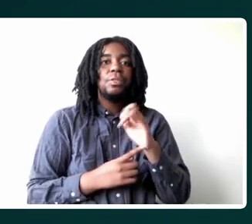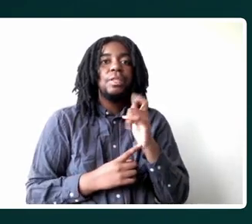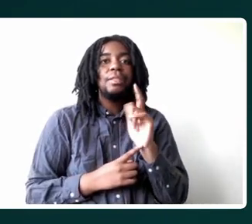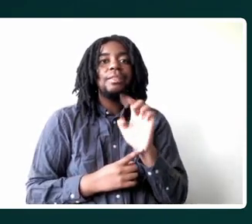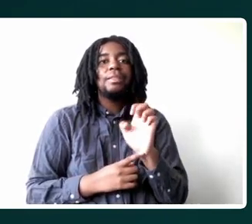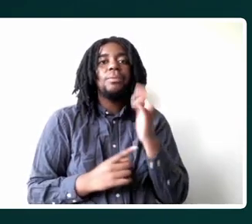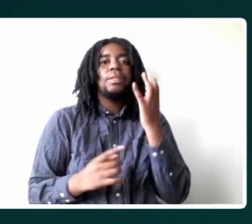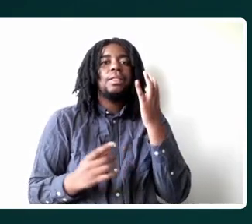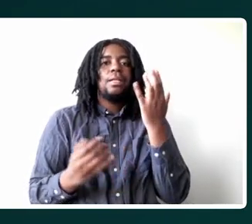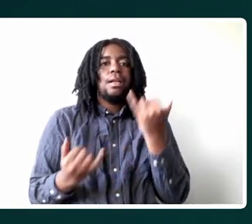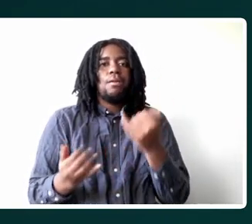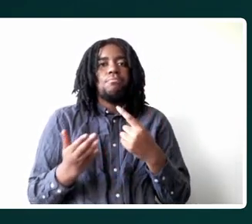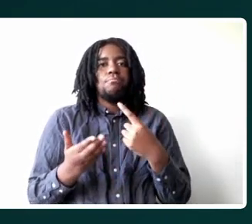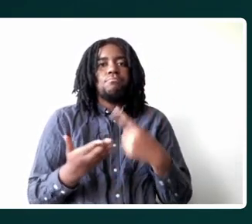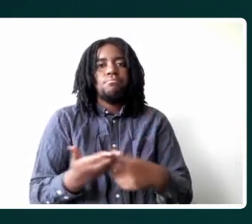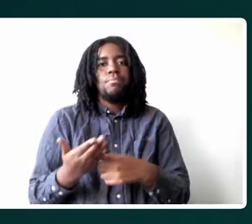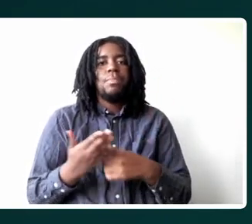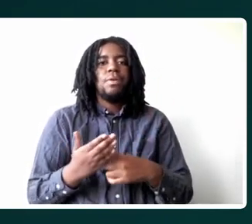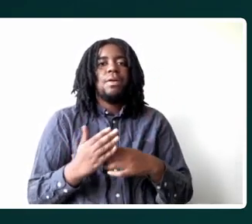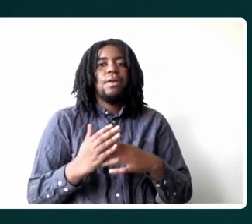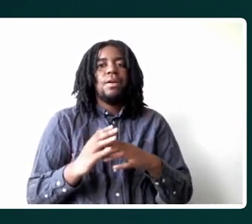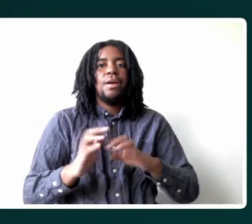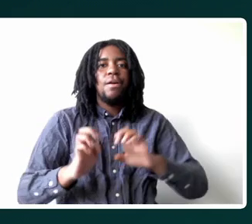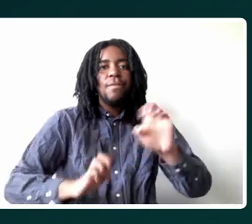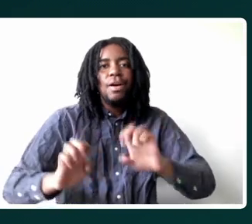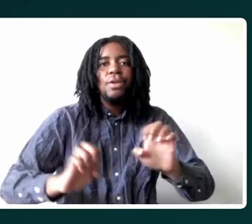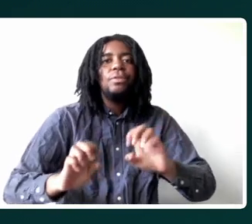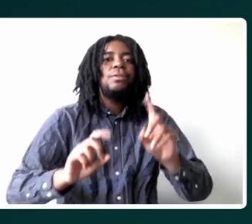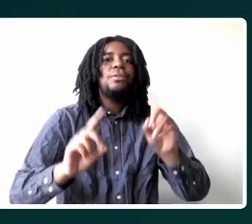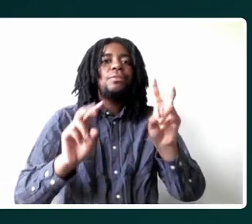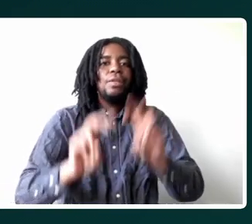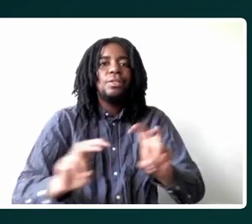the evaluations and outcomes from these workshops. But I want to preempt that a